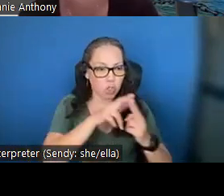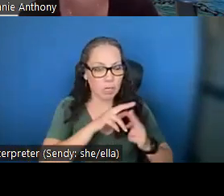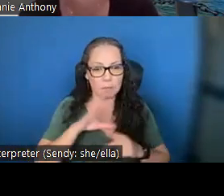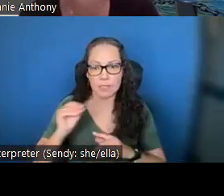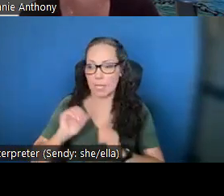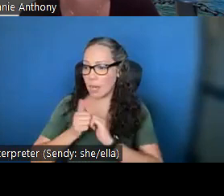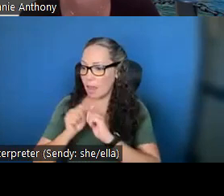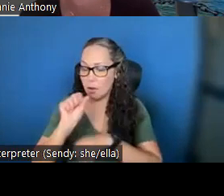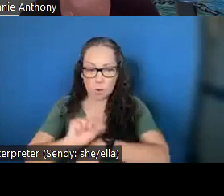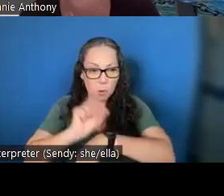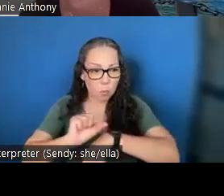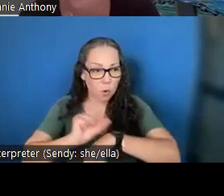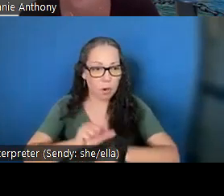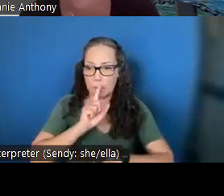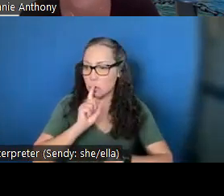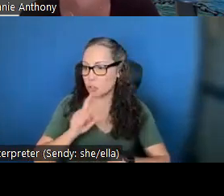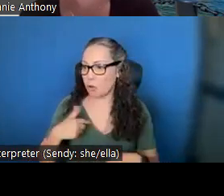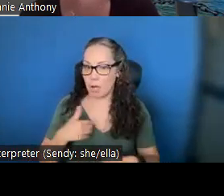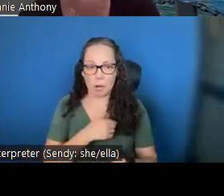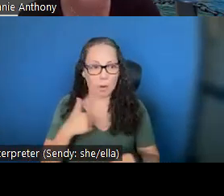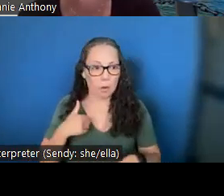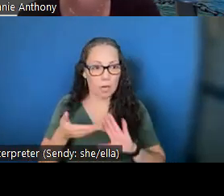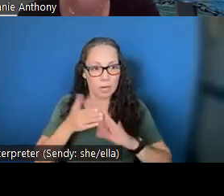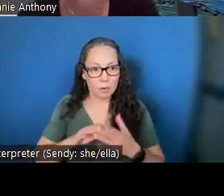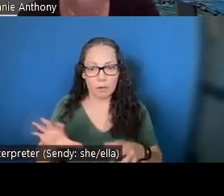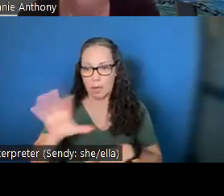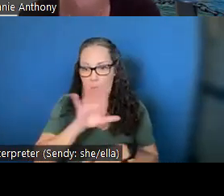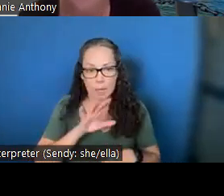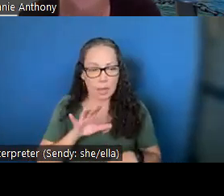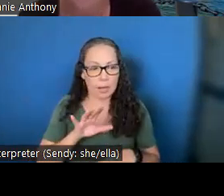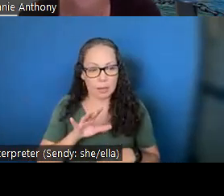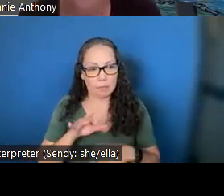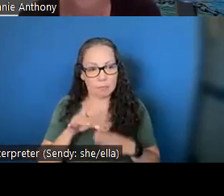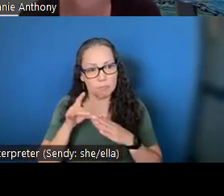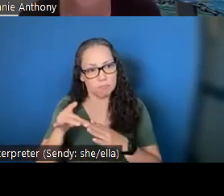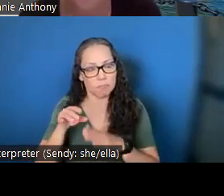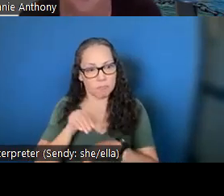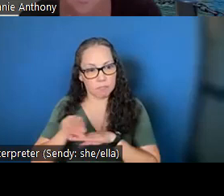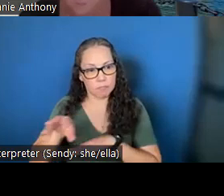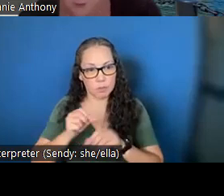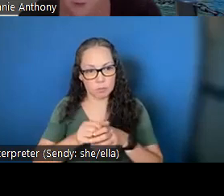uh making sure that they are community-driven planning to um get to that Statewide expansion